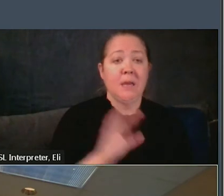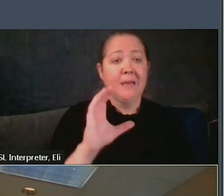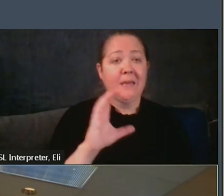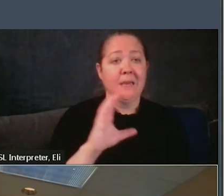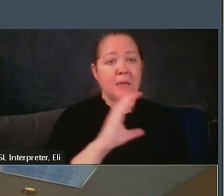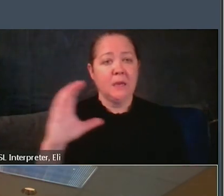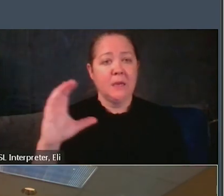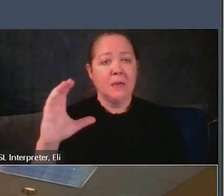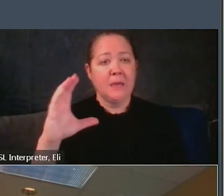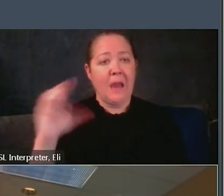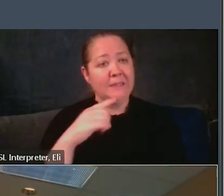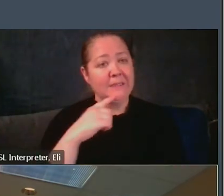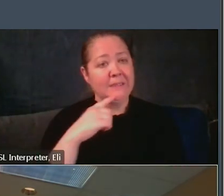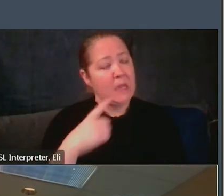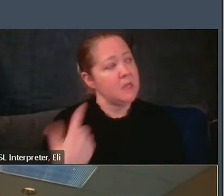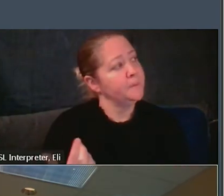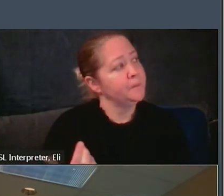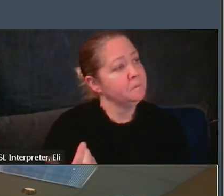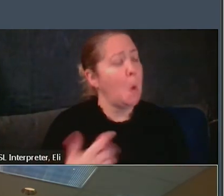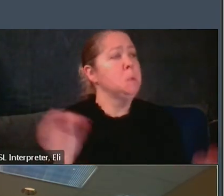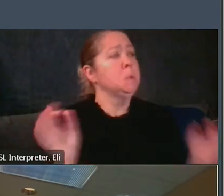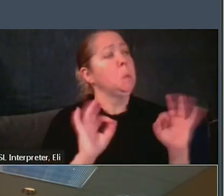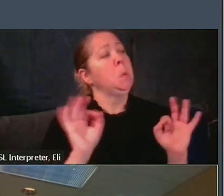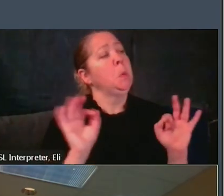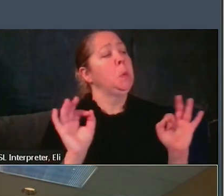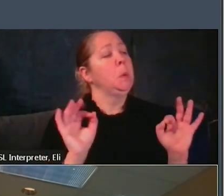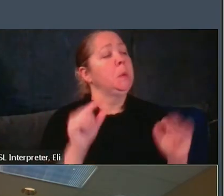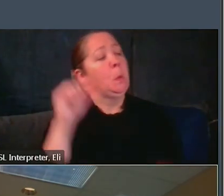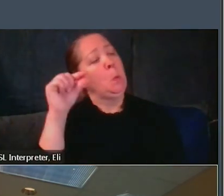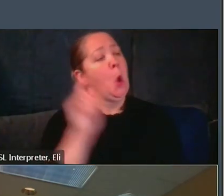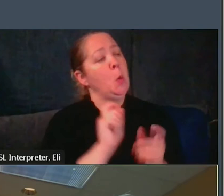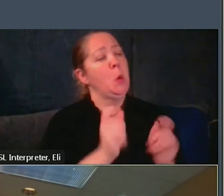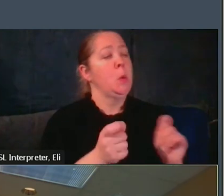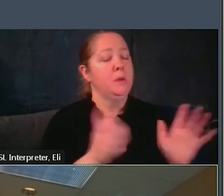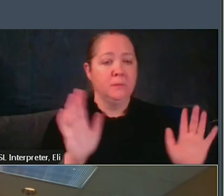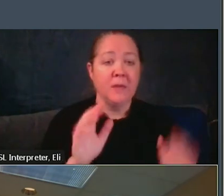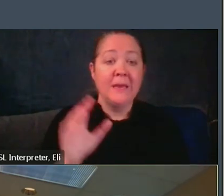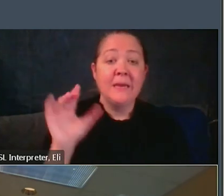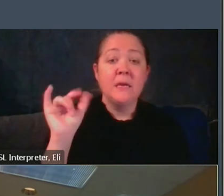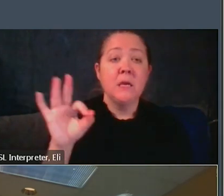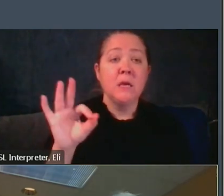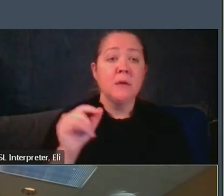But if staff can bring up slides, slide three, please. I just want to show the neighborhood where my clients